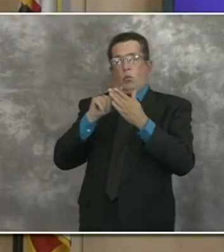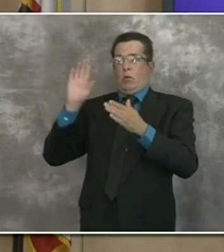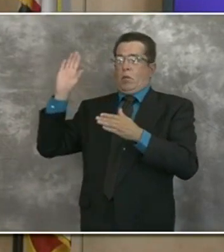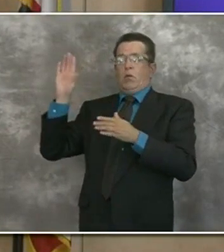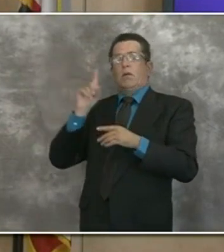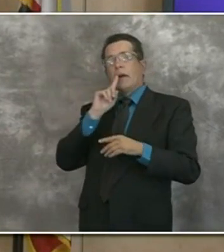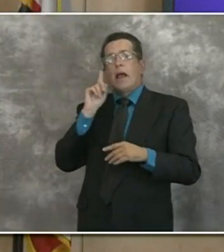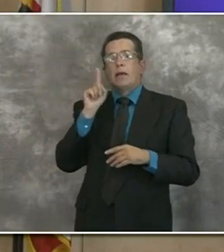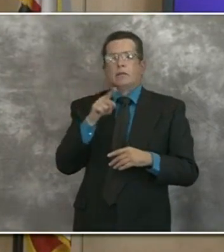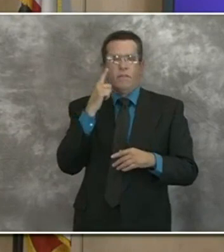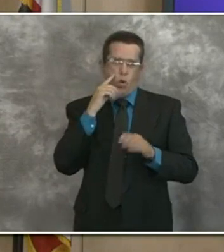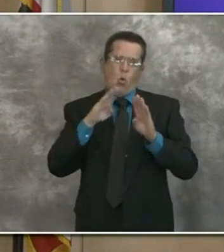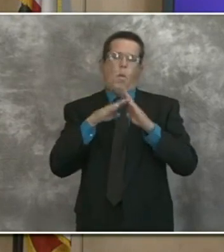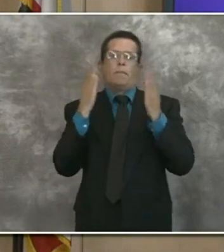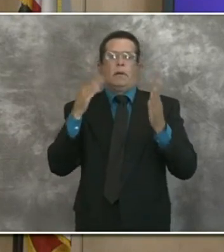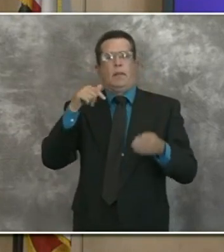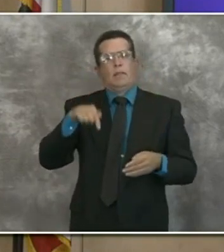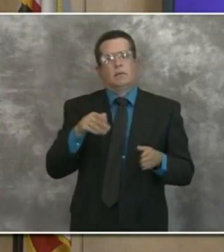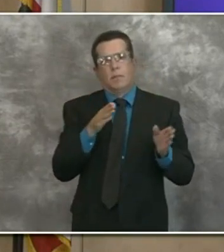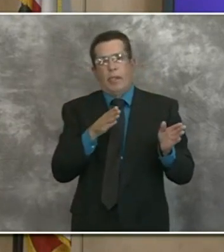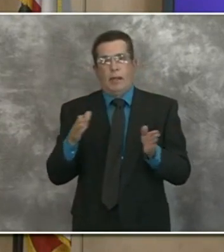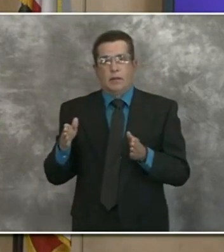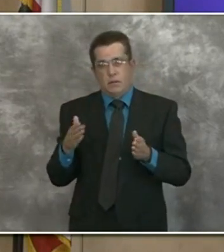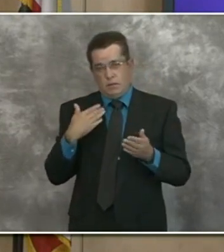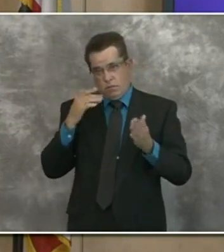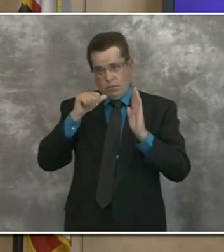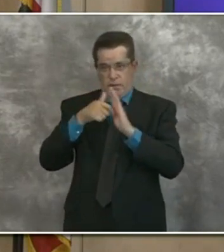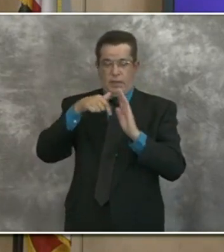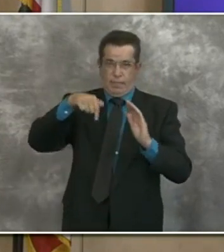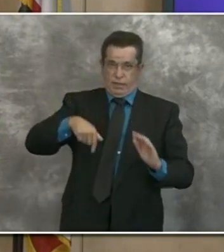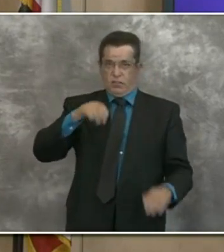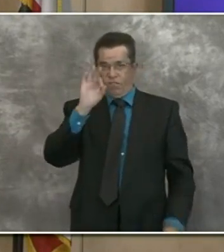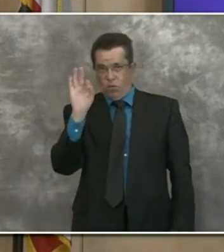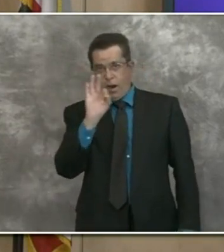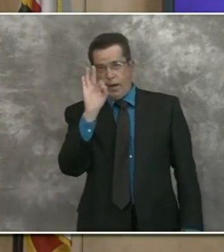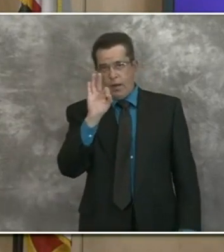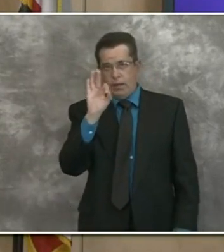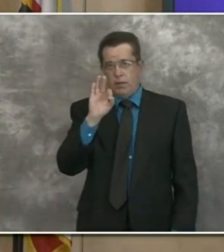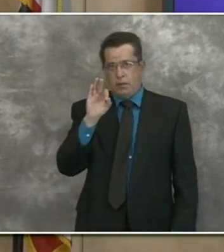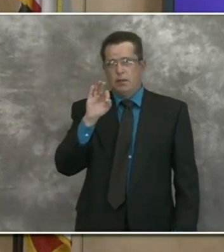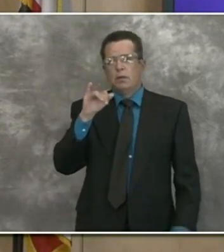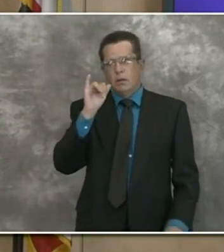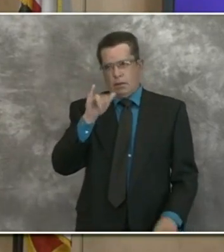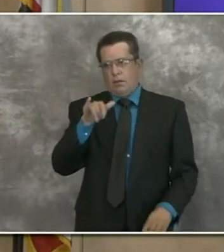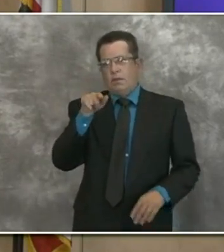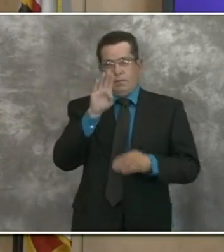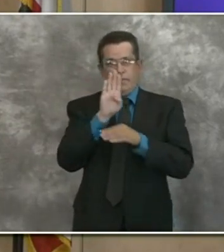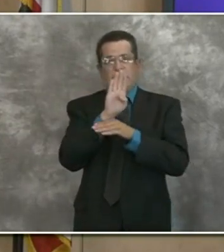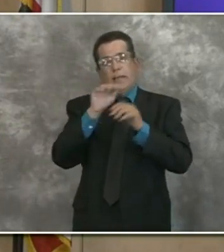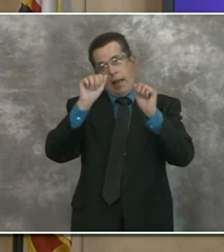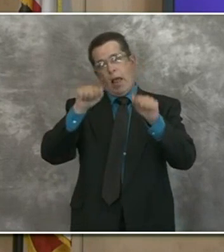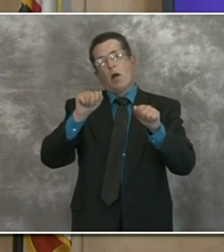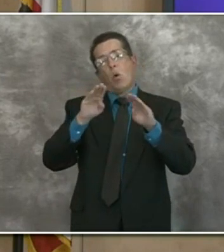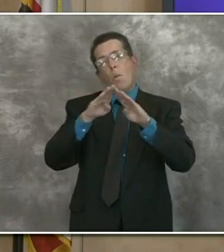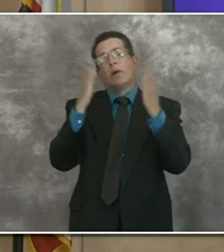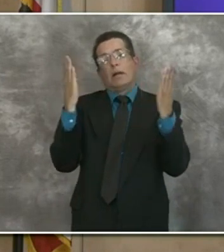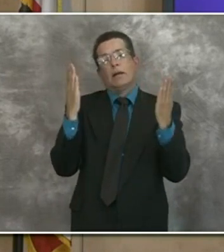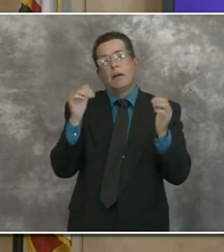MOVE FORWARD THAT FOLKS ARE MINDFUL. THE STATE GUIDANCE AND OF THE SAFE REOPENING PLAN